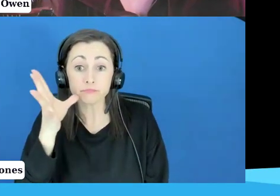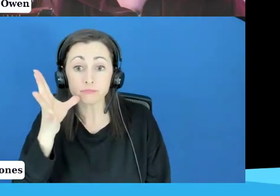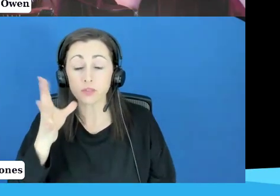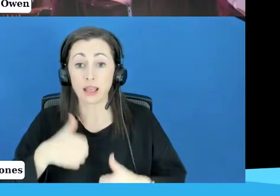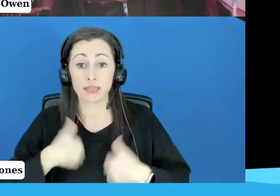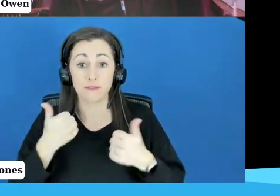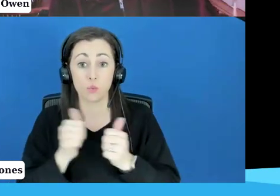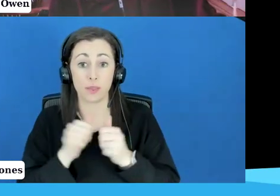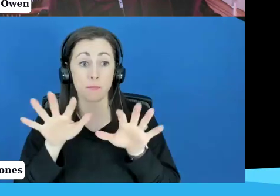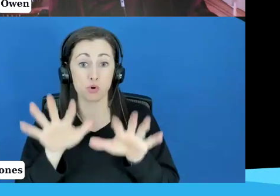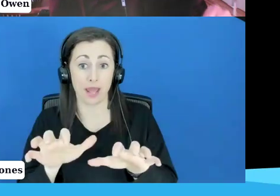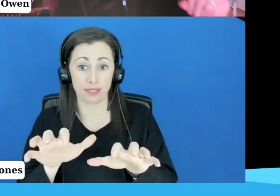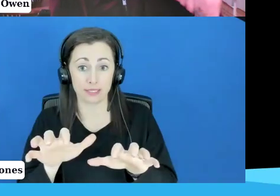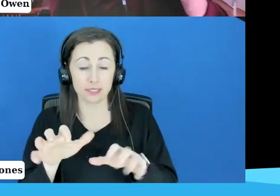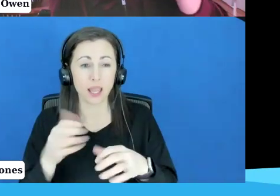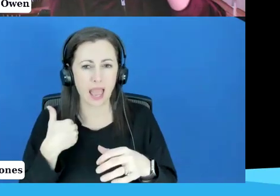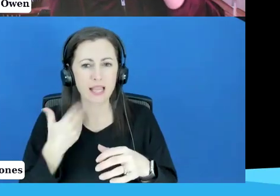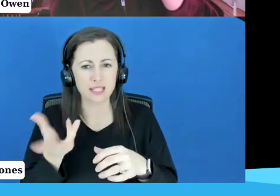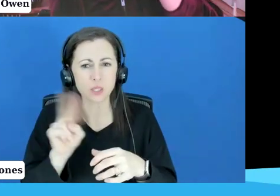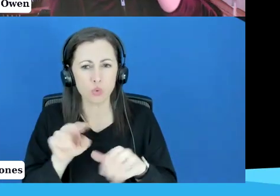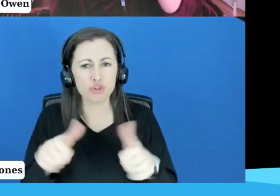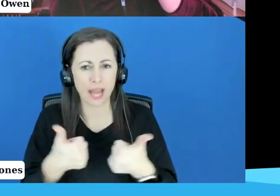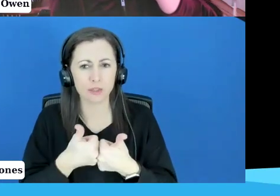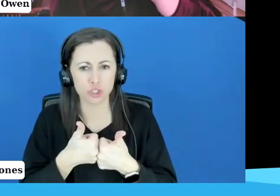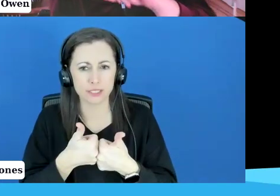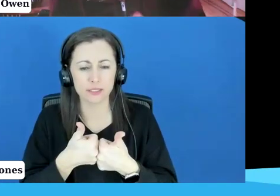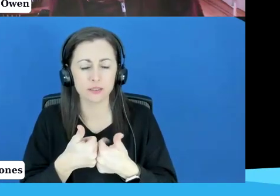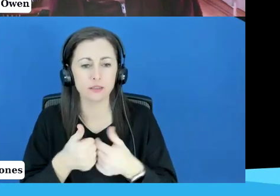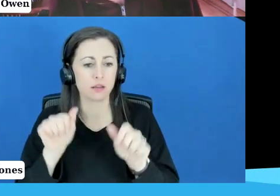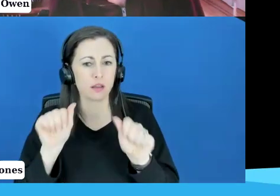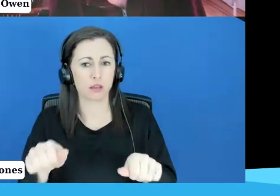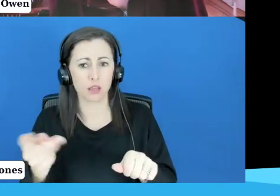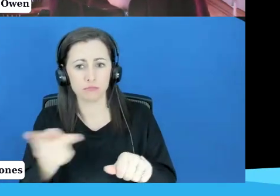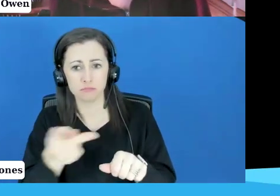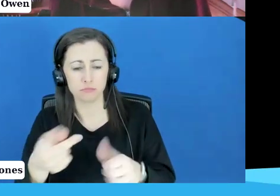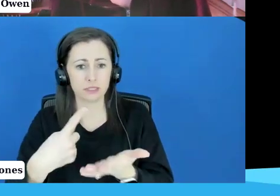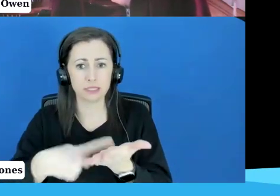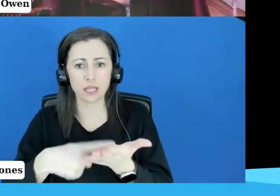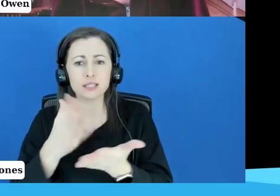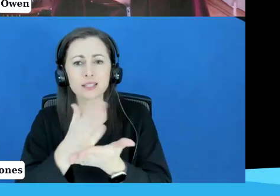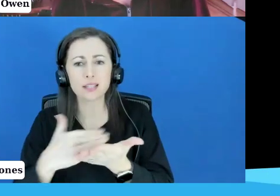comes with its own set of challenges. Can both of you discuss some of the barriers you've encountered